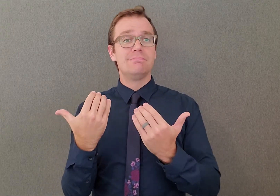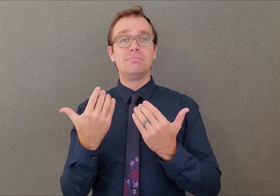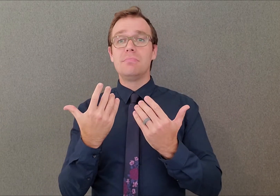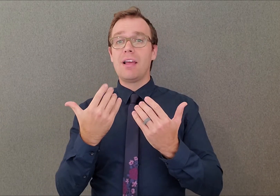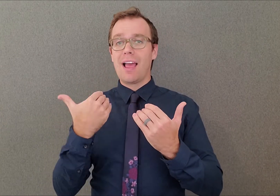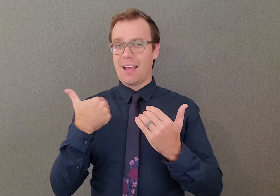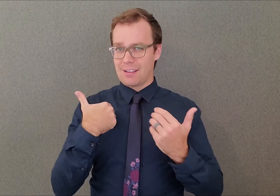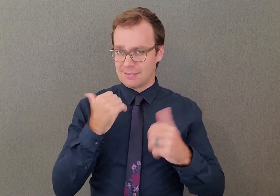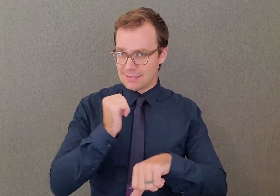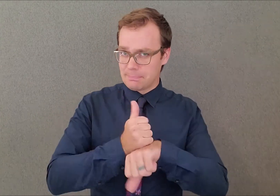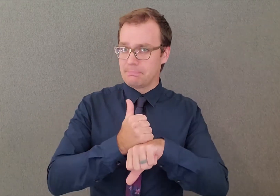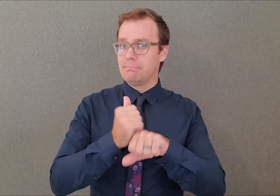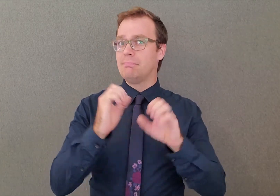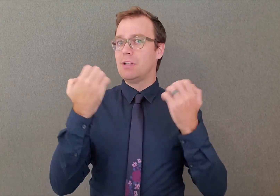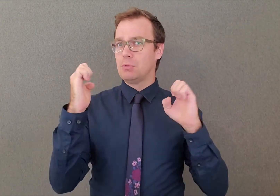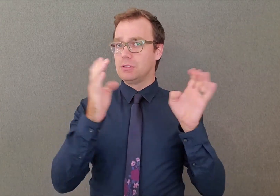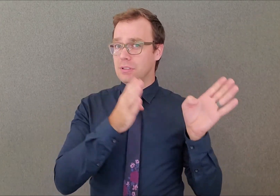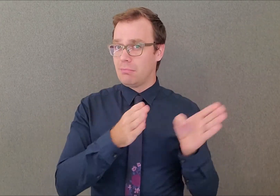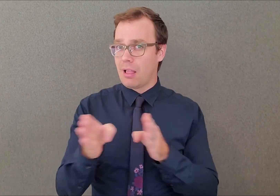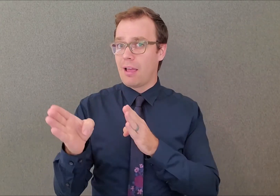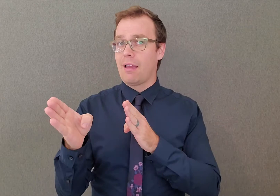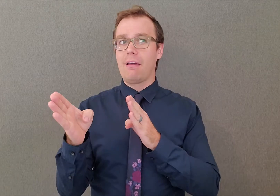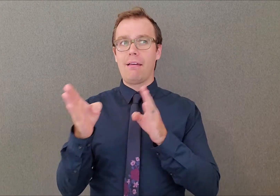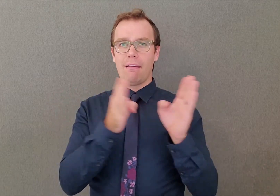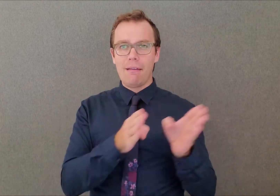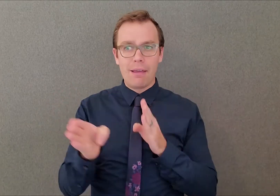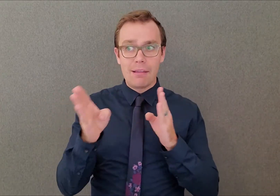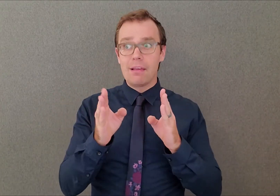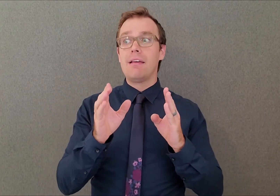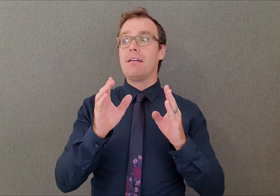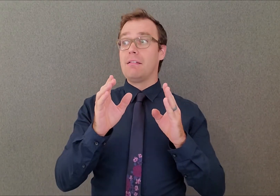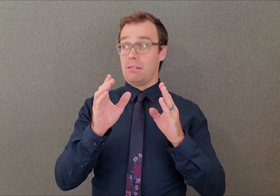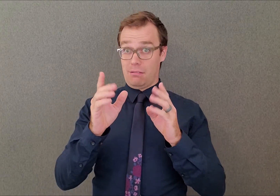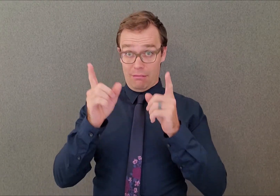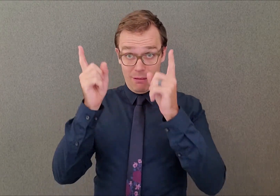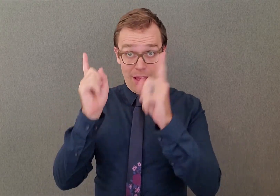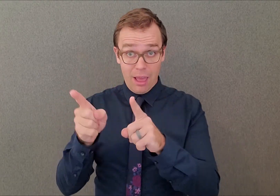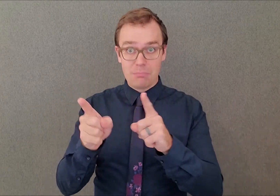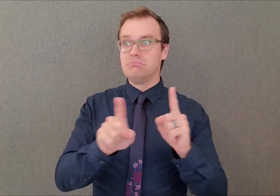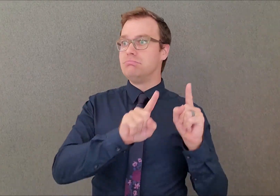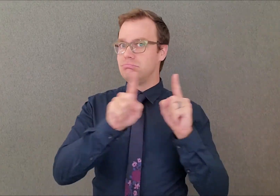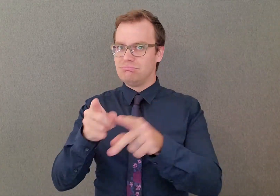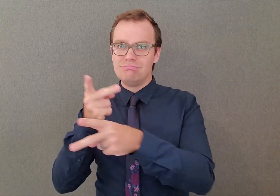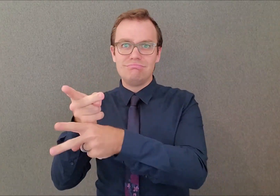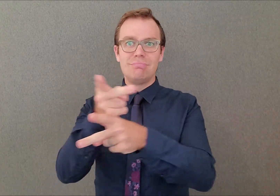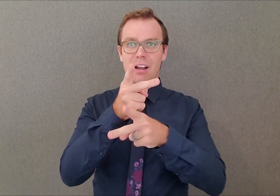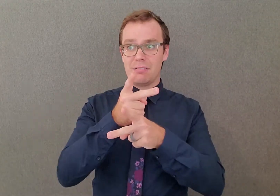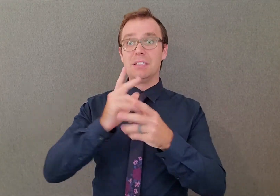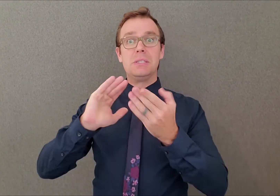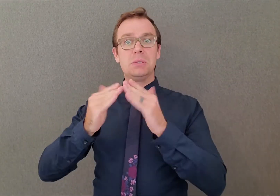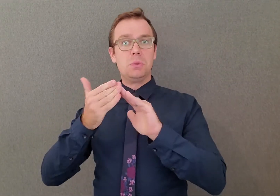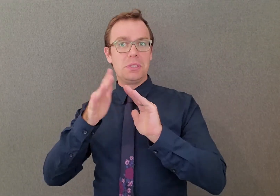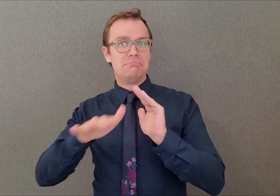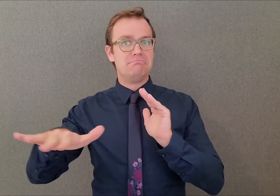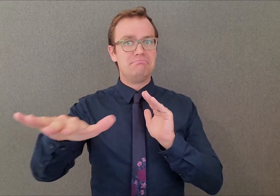an emergency plan to prepare for and respond to chemical emergencies in the community.